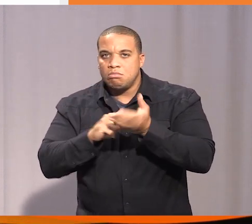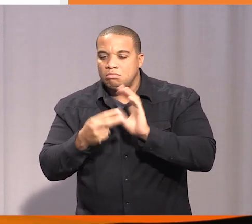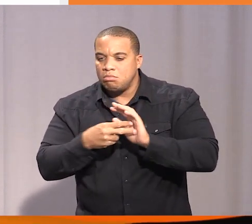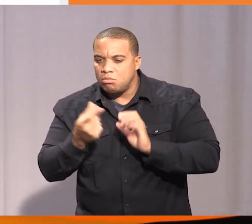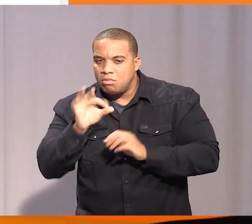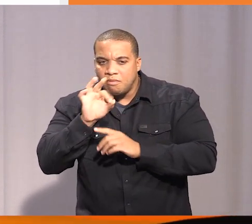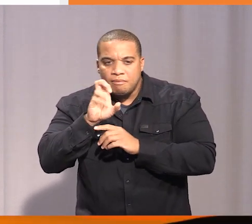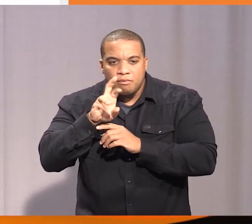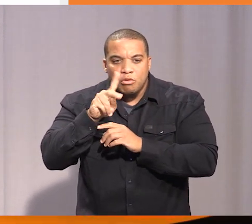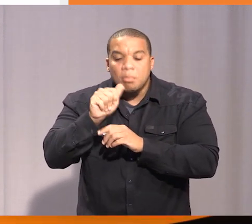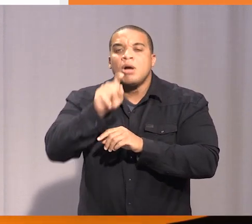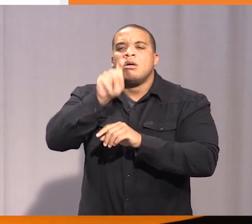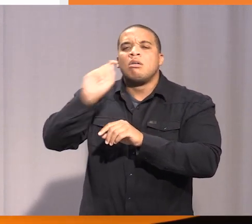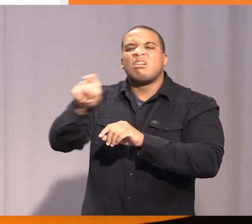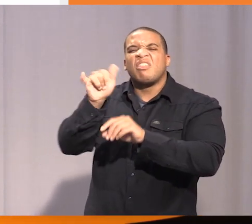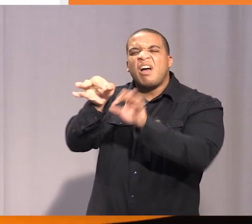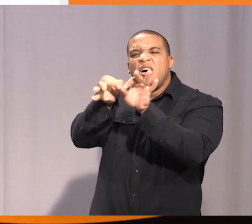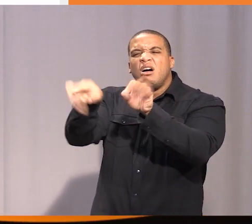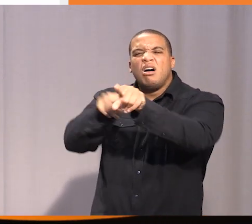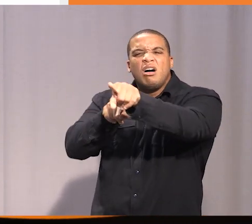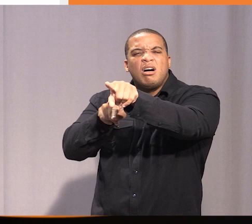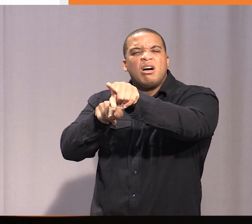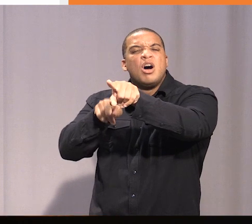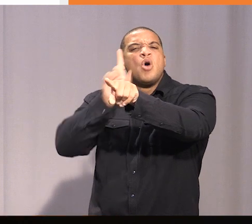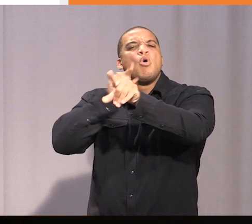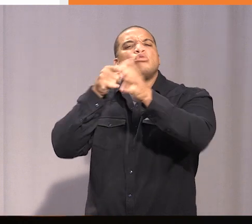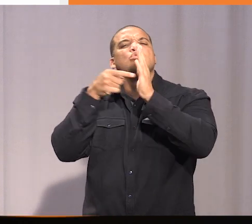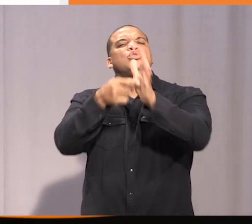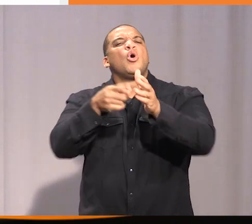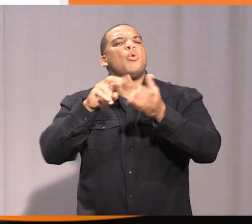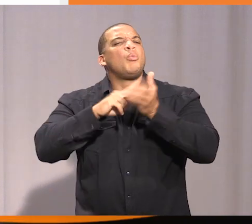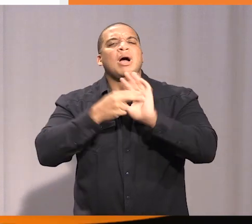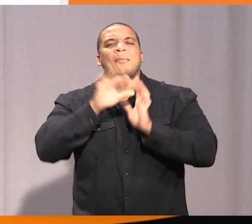you may select this link here and it will go into more detail about what FERPA is.